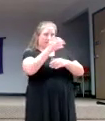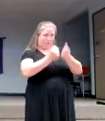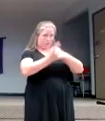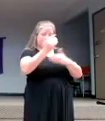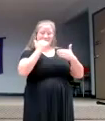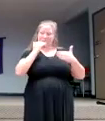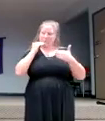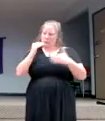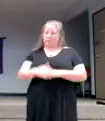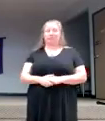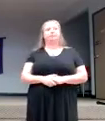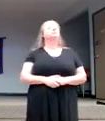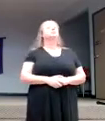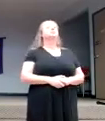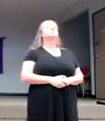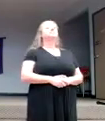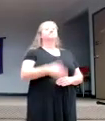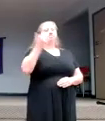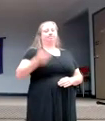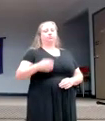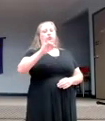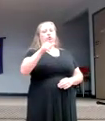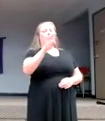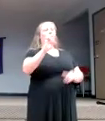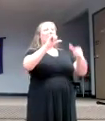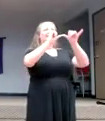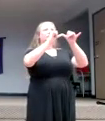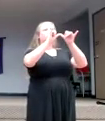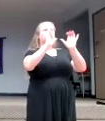Thank you, Christina. Again, my name is Joe. I work in the engineering group. I'll be talking